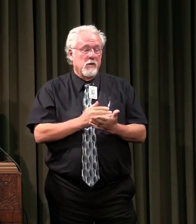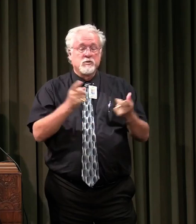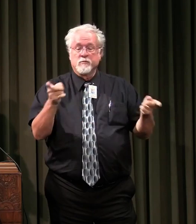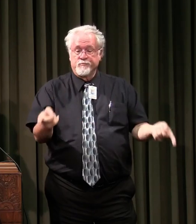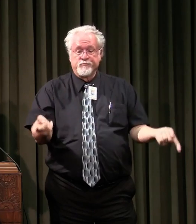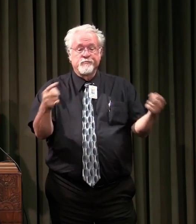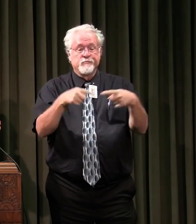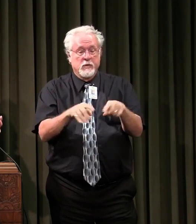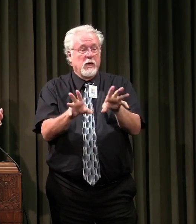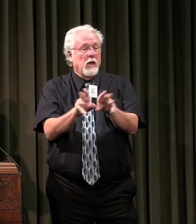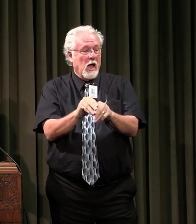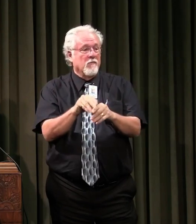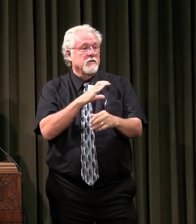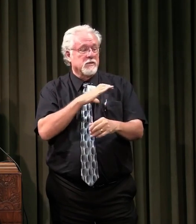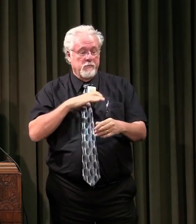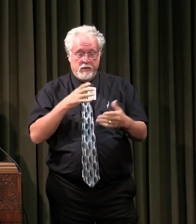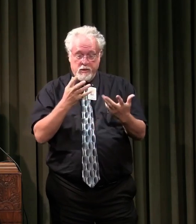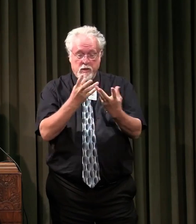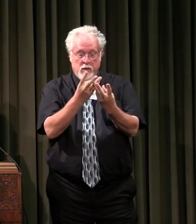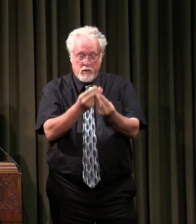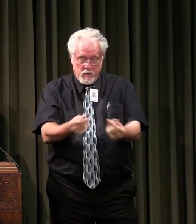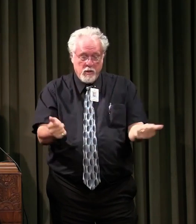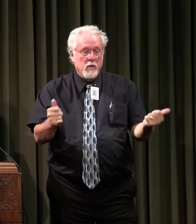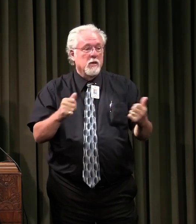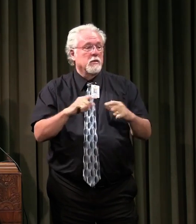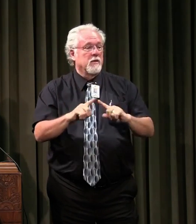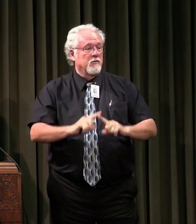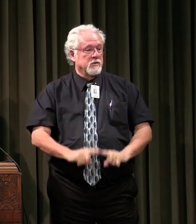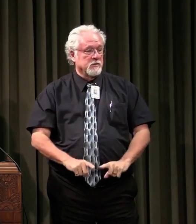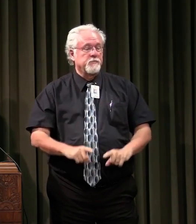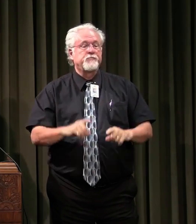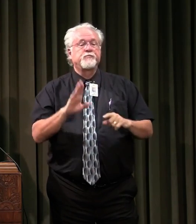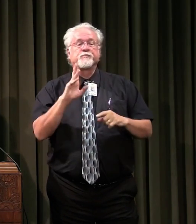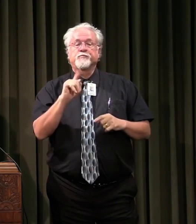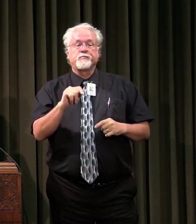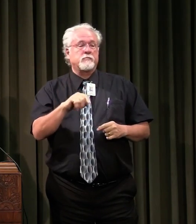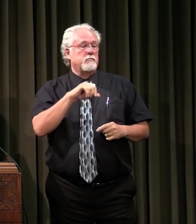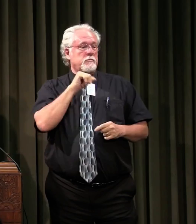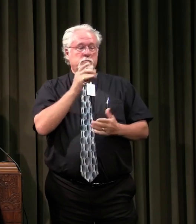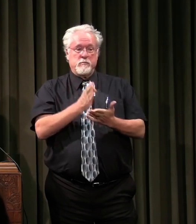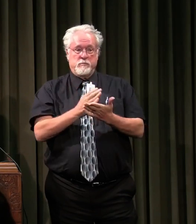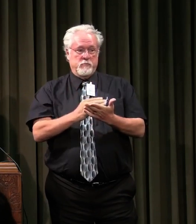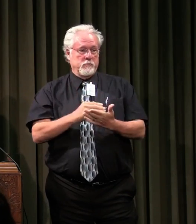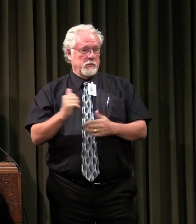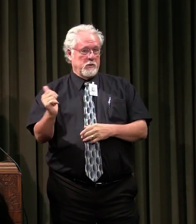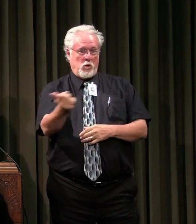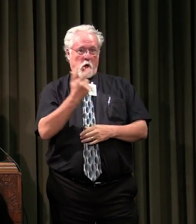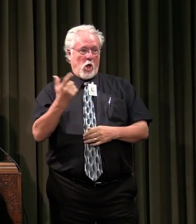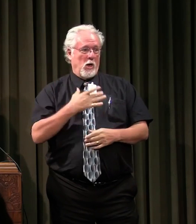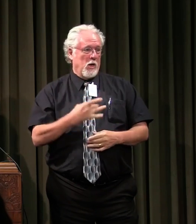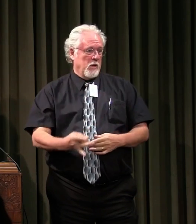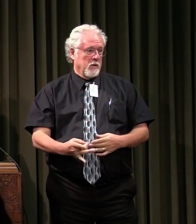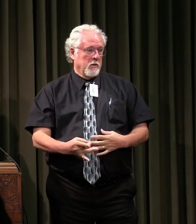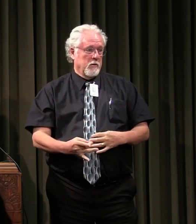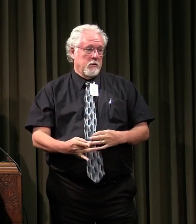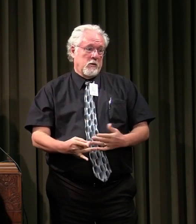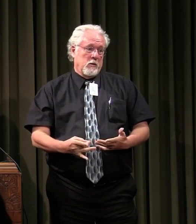committee in this big differences are going to be ironed out but it's not gonna be a budget that everyone likes and and i think is going to produce